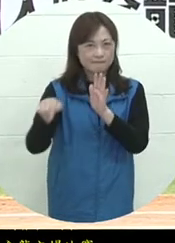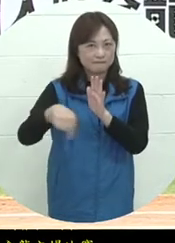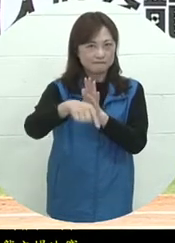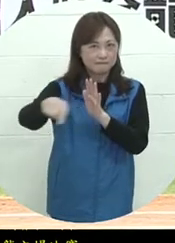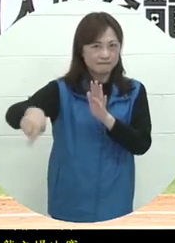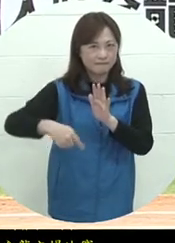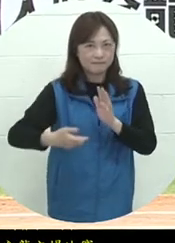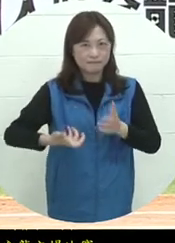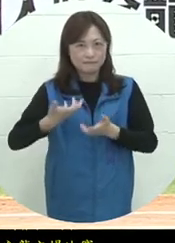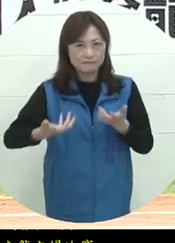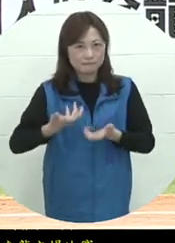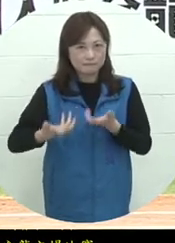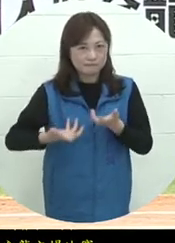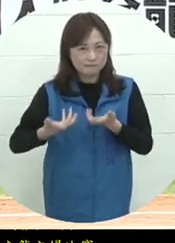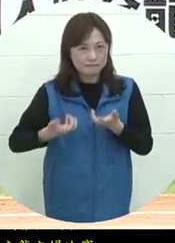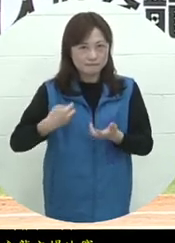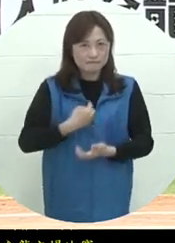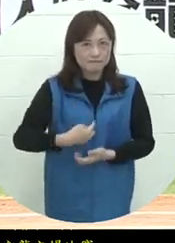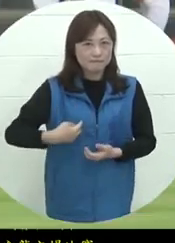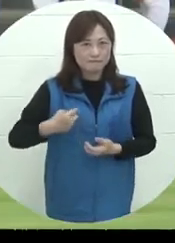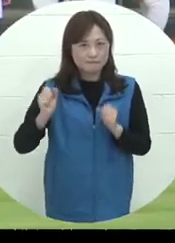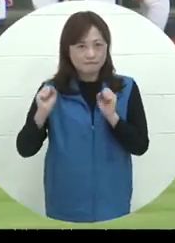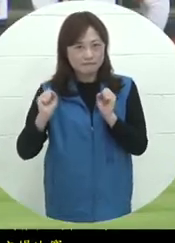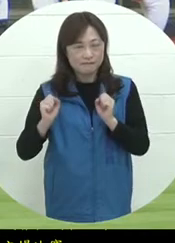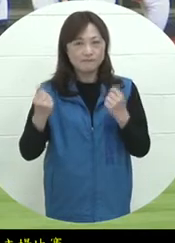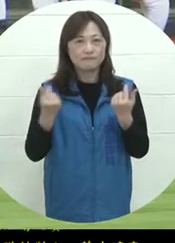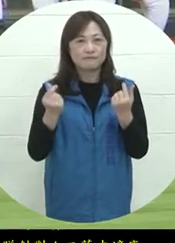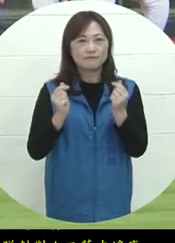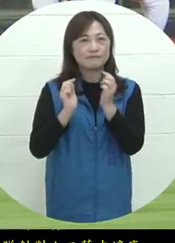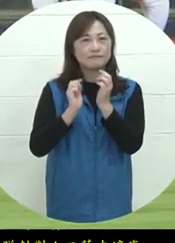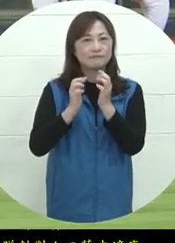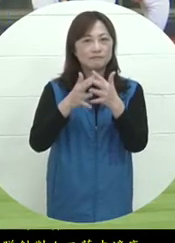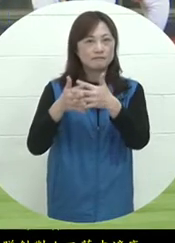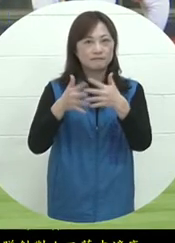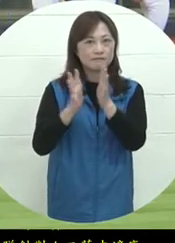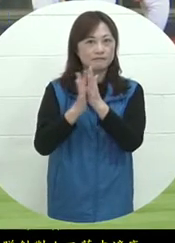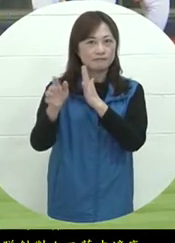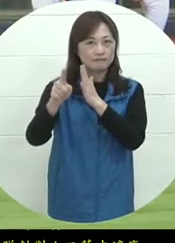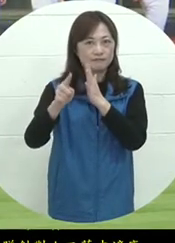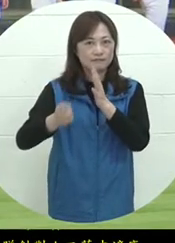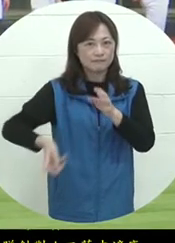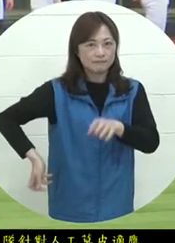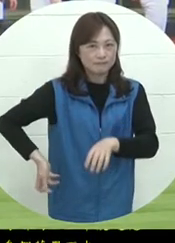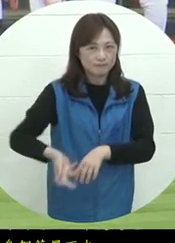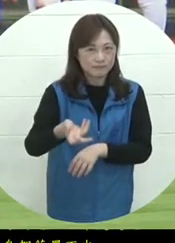I saw the coach of the American team here. In order to adapt to the handling of ground balls,